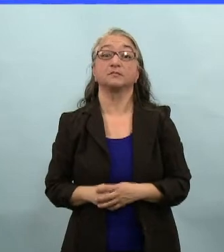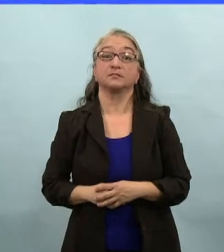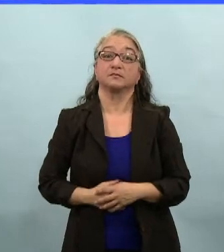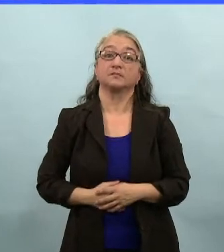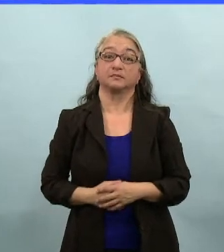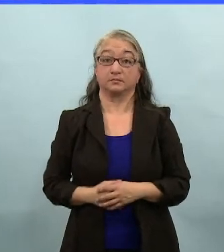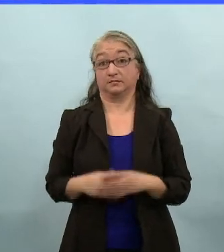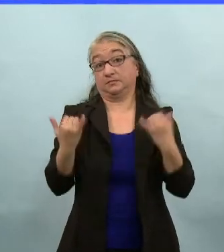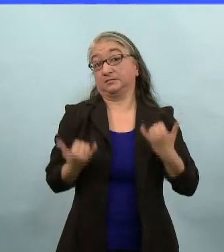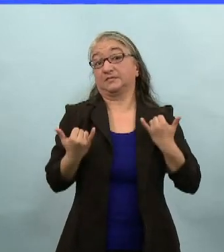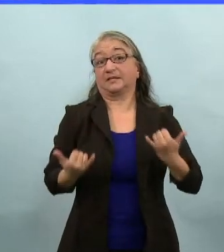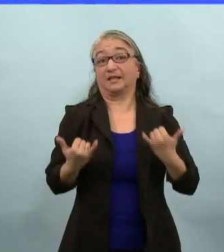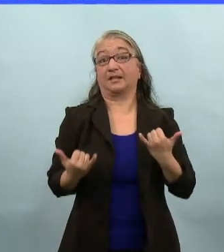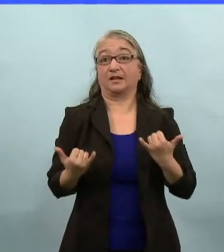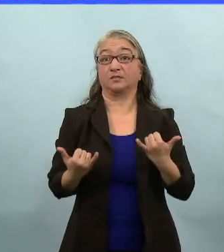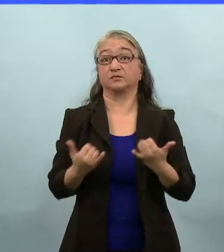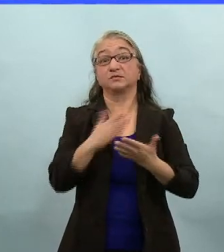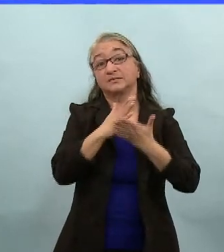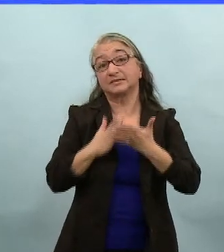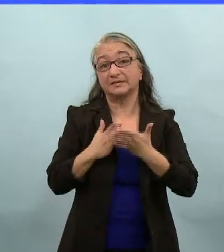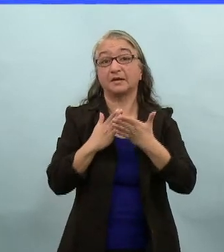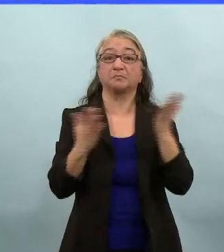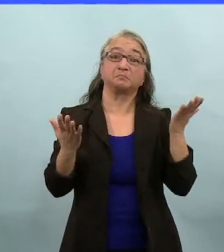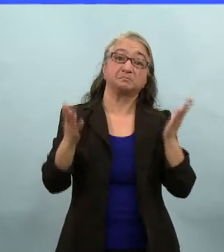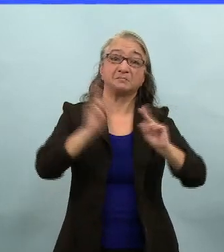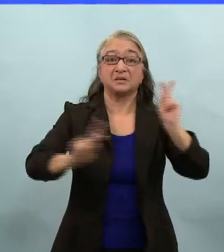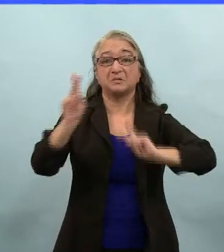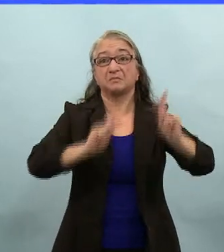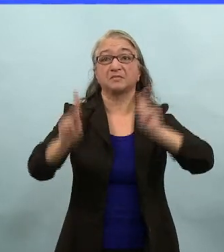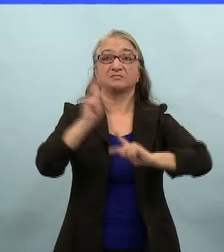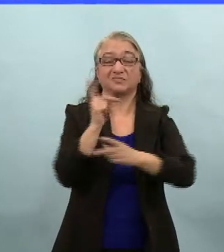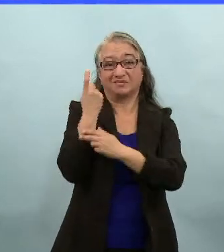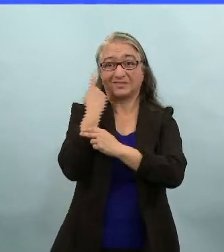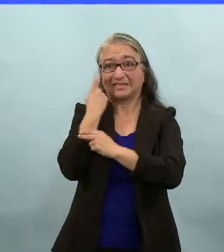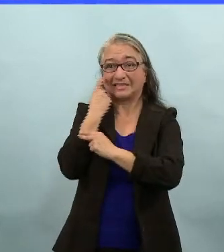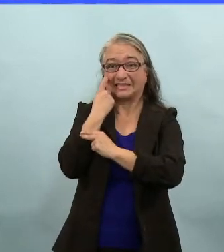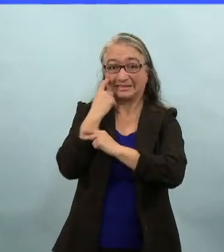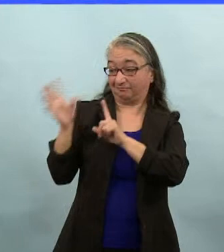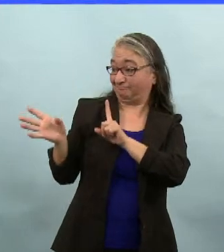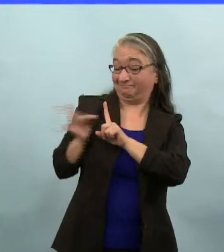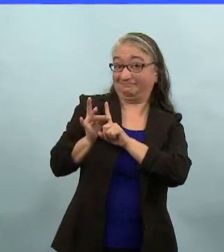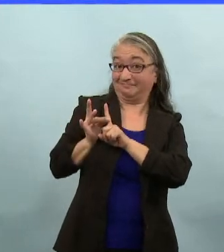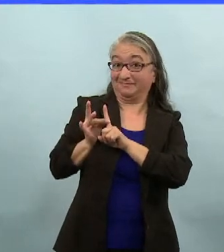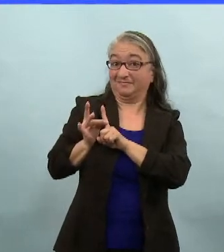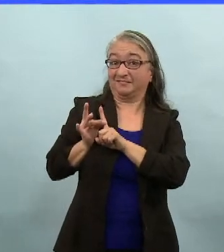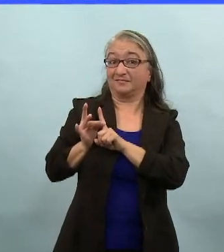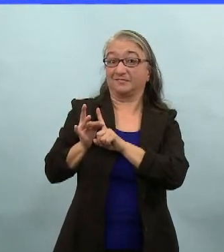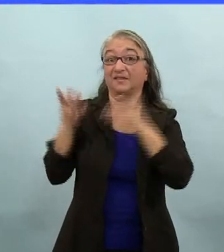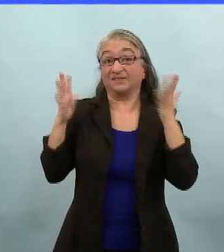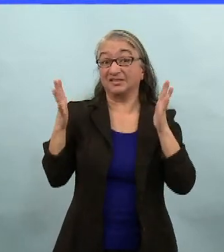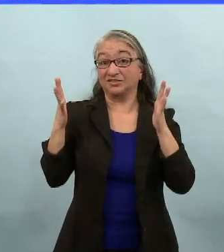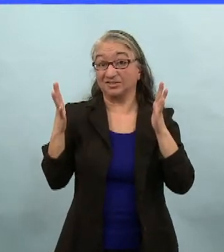been recently infected with kobit who may have symptoms or waiting for test results